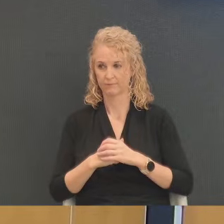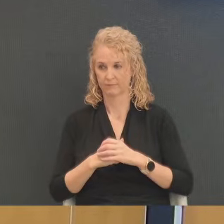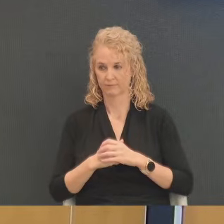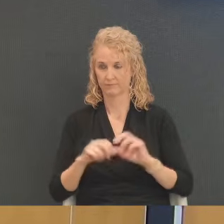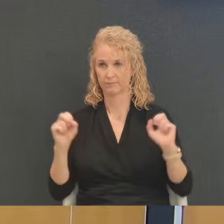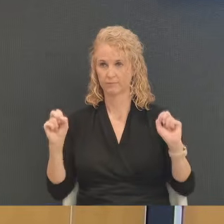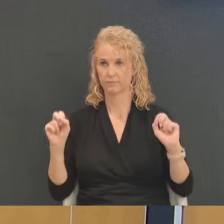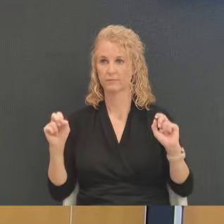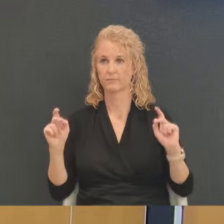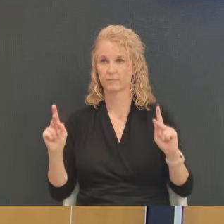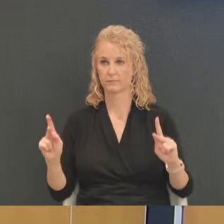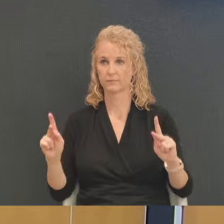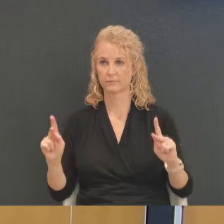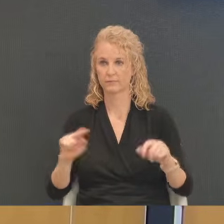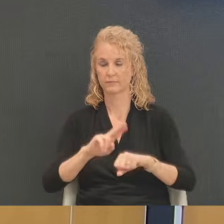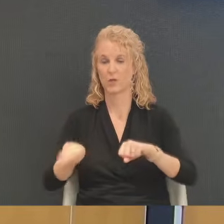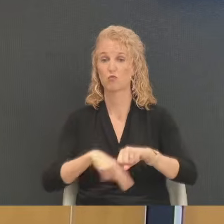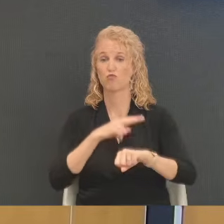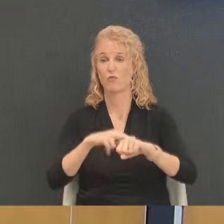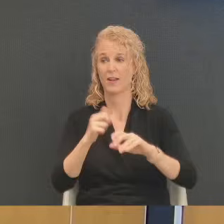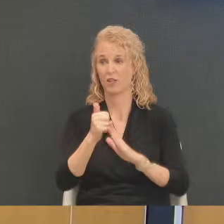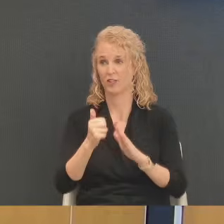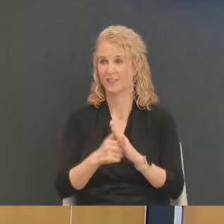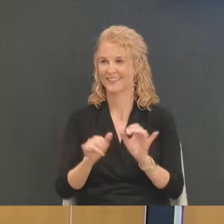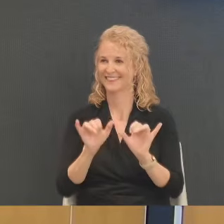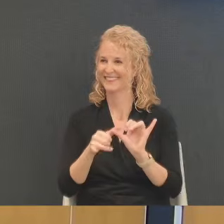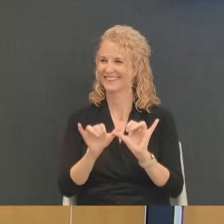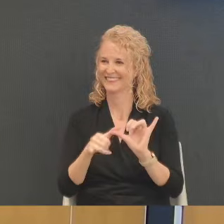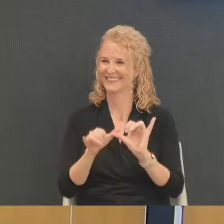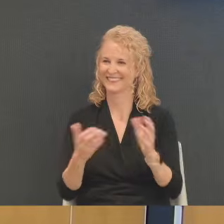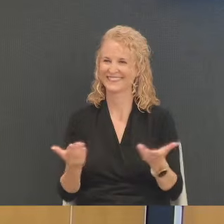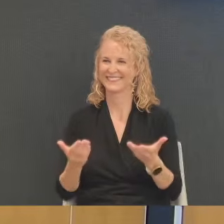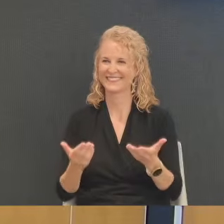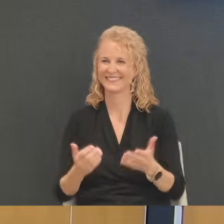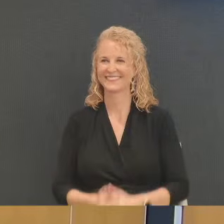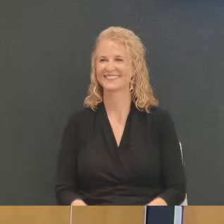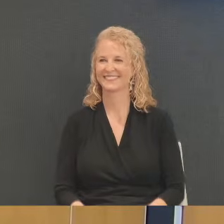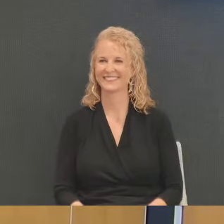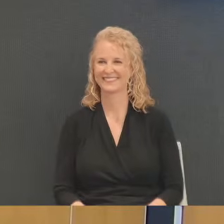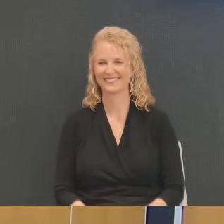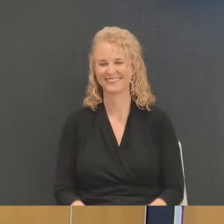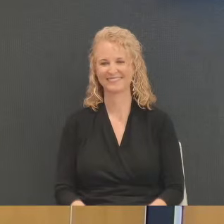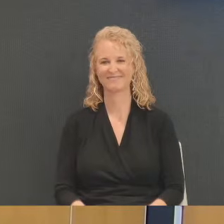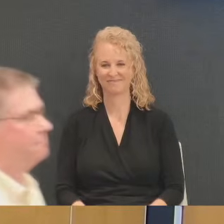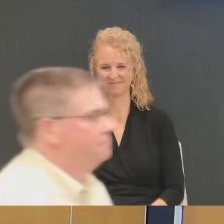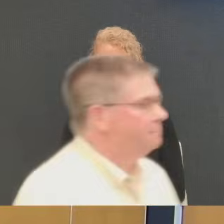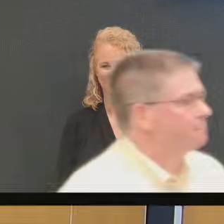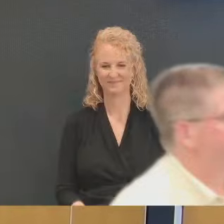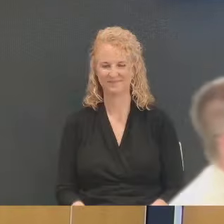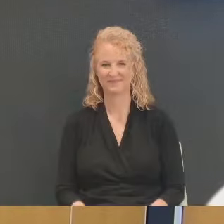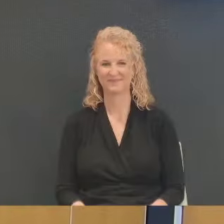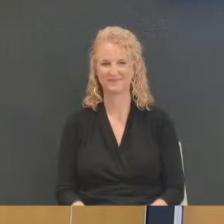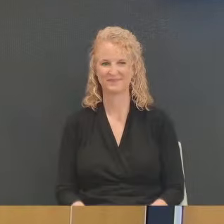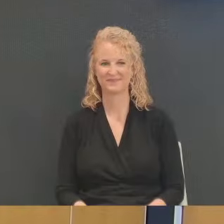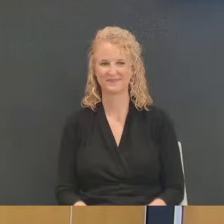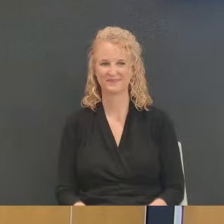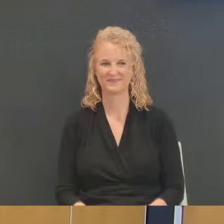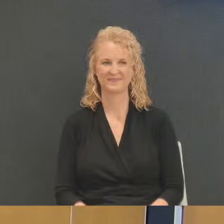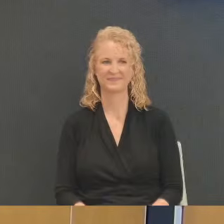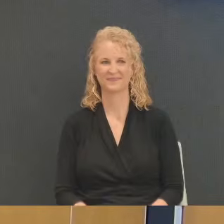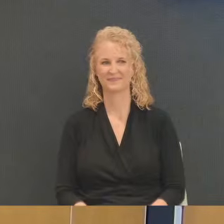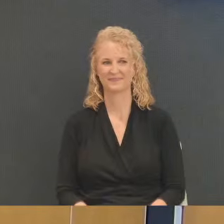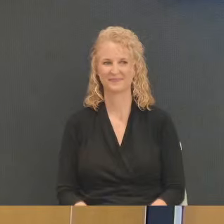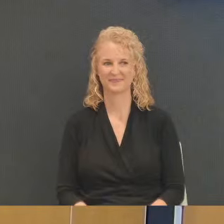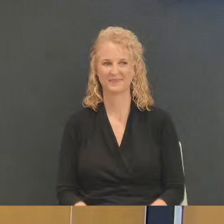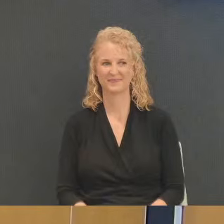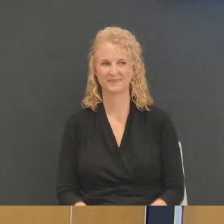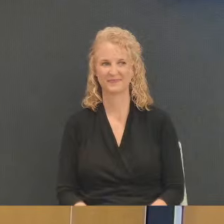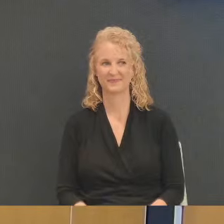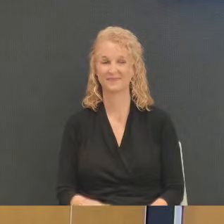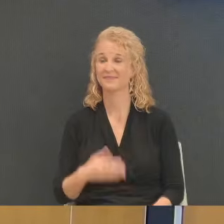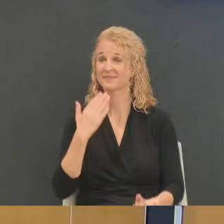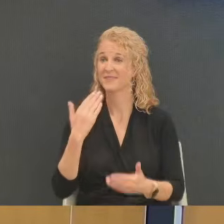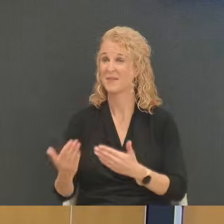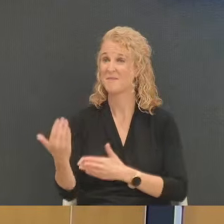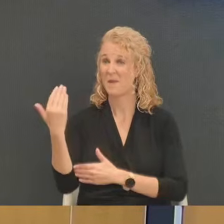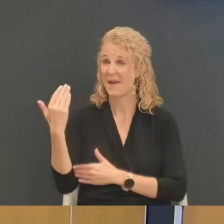we'll go to our regular agenda. Our Engineer, welcome. Good morning. Good morning. Thank you for